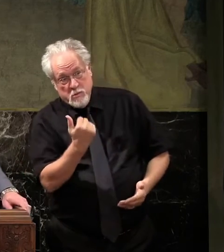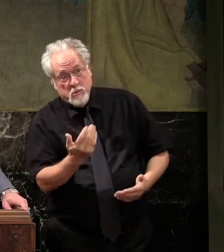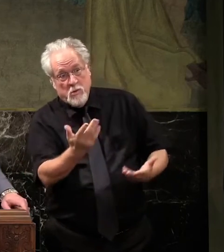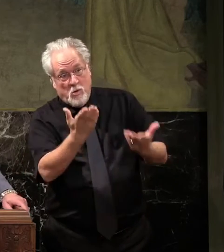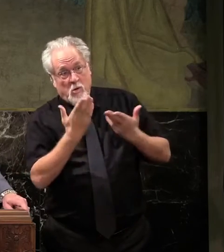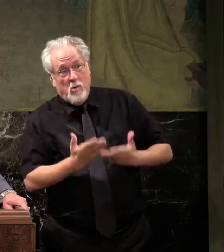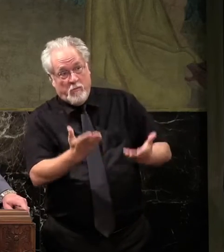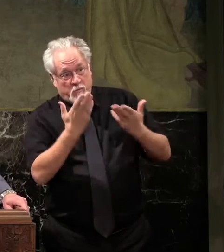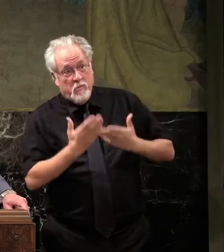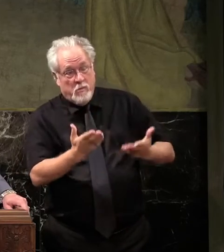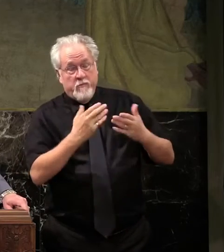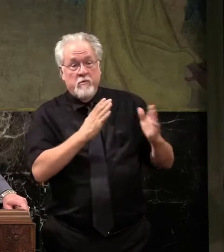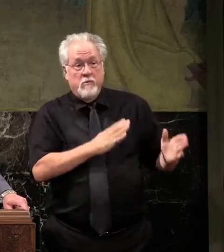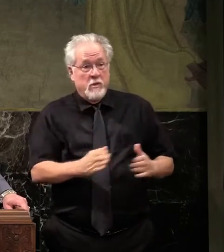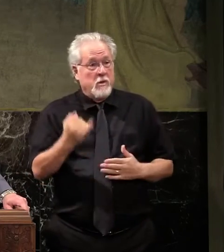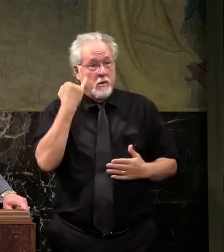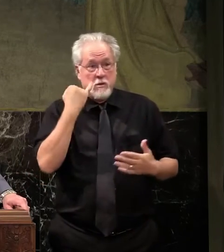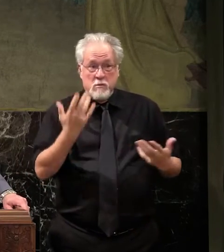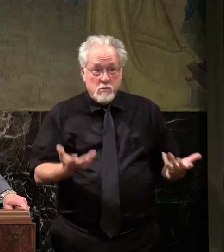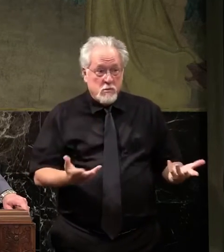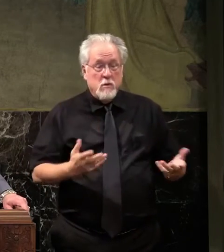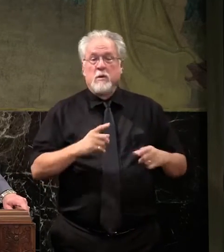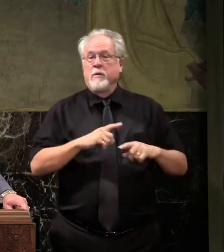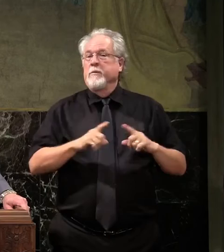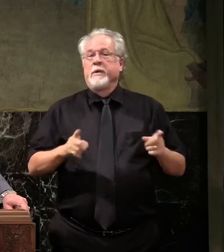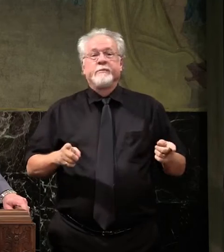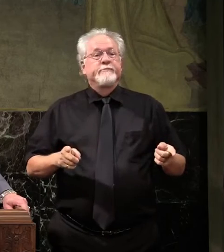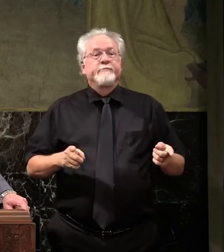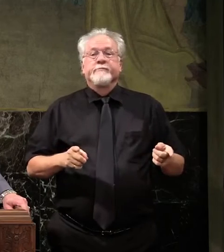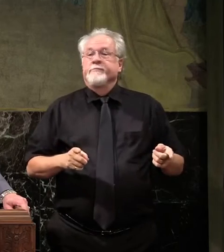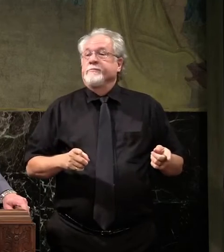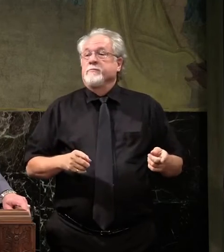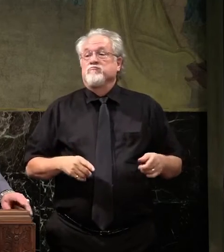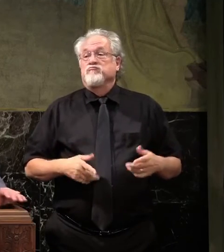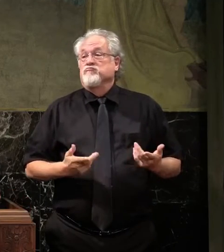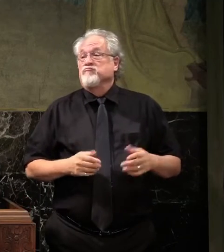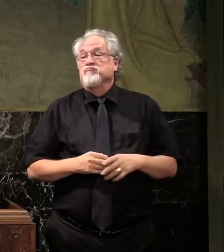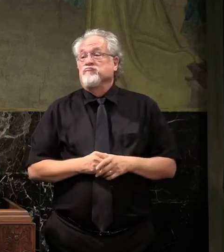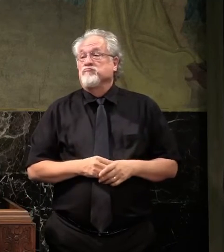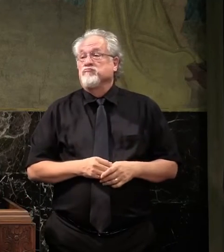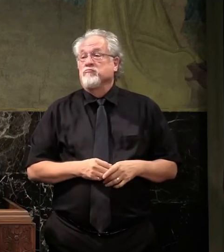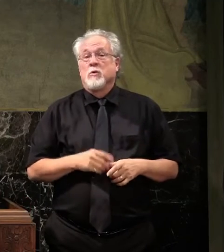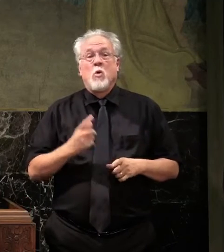historic problem but they're simply offered a one word answer and that was